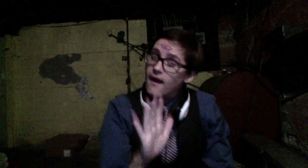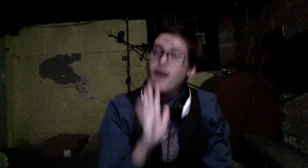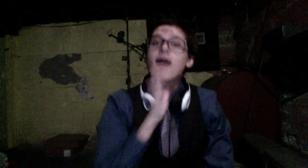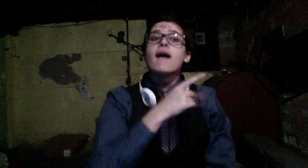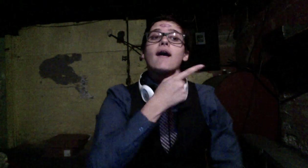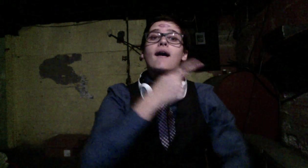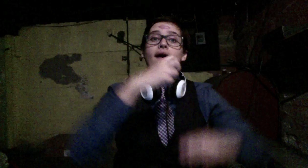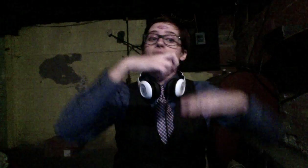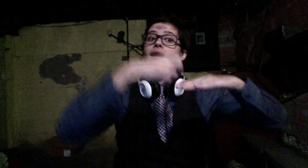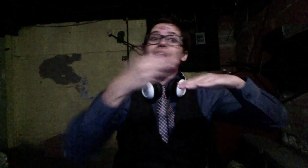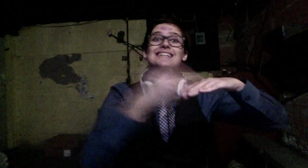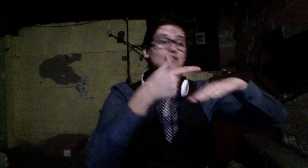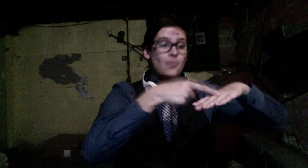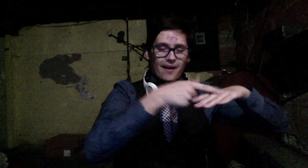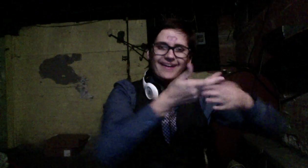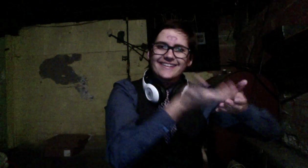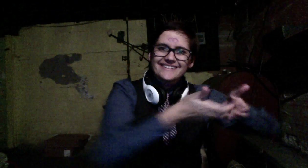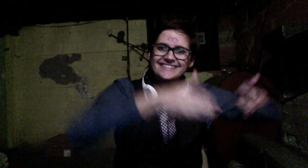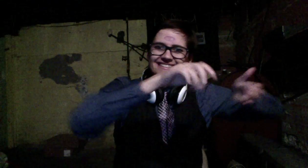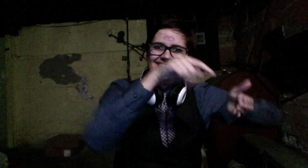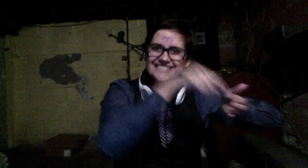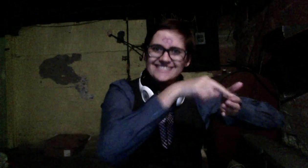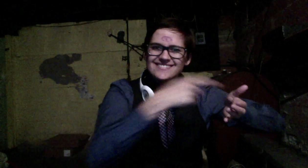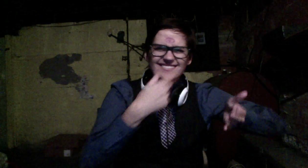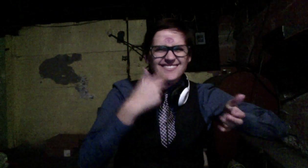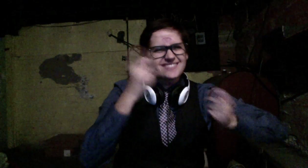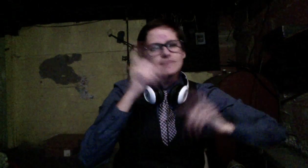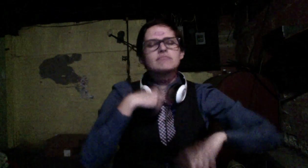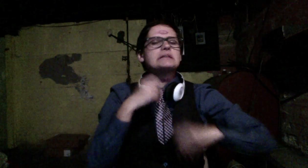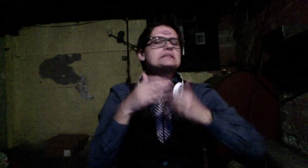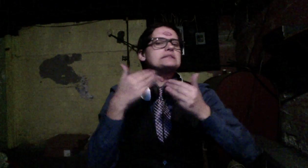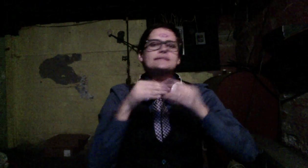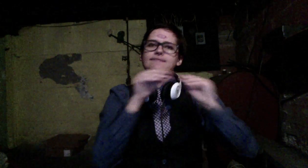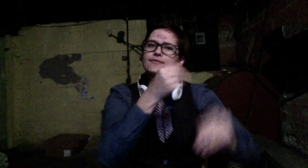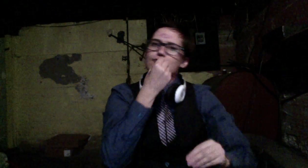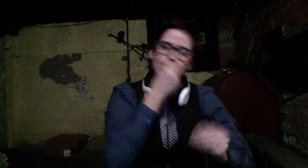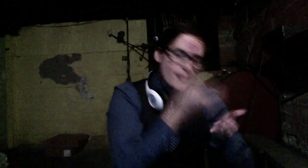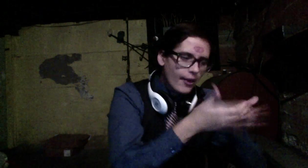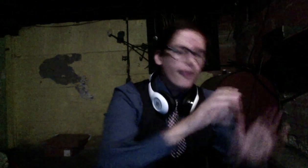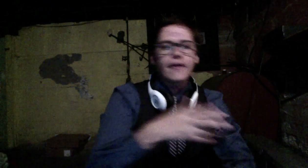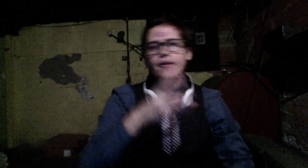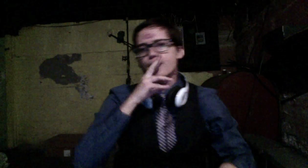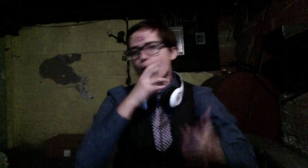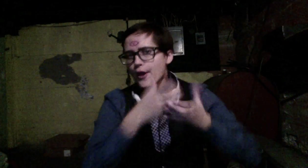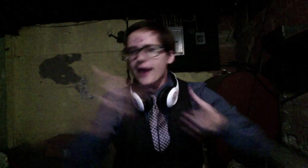HE *CAT-HOVER* NEAR THIS SINK THERE I EASY PUT FOOD BOWL WATER BOWL